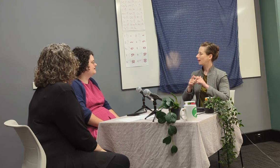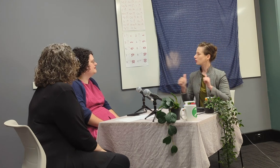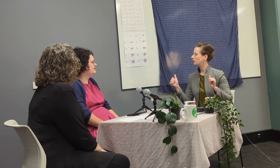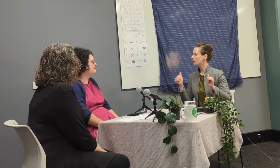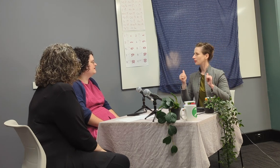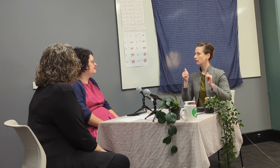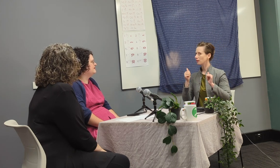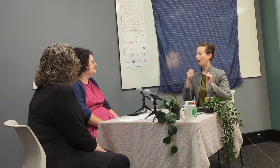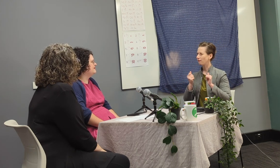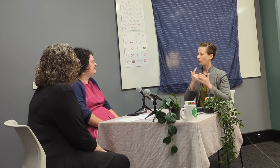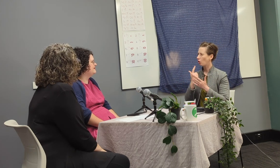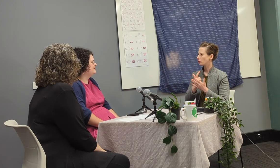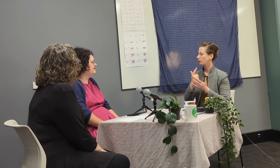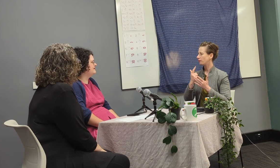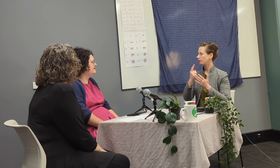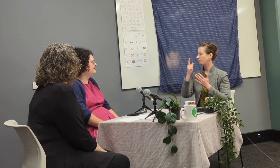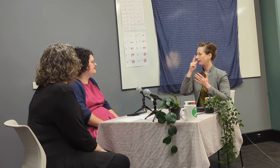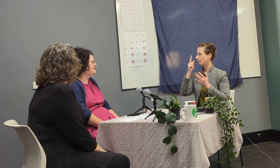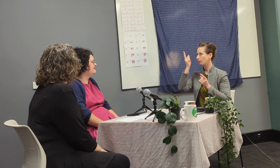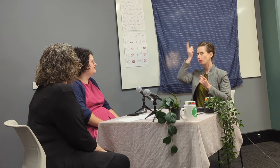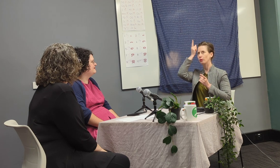It wasn’t like sign linguists in the past.